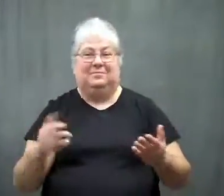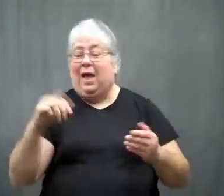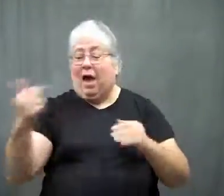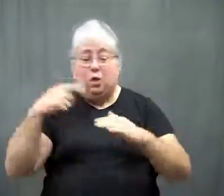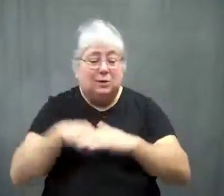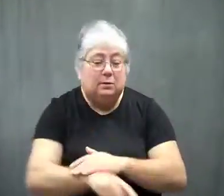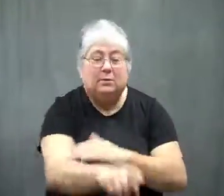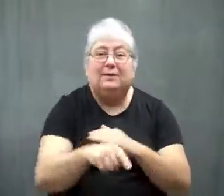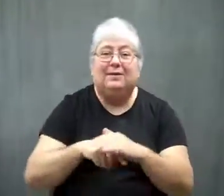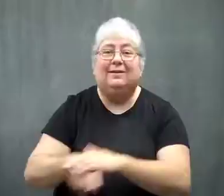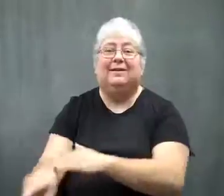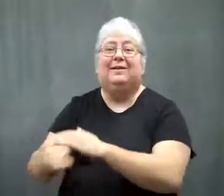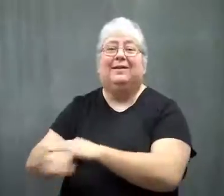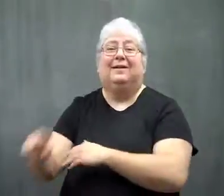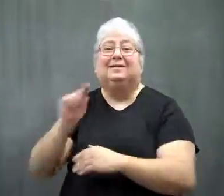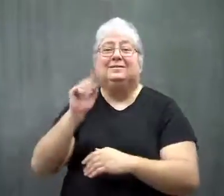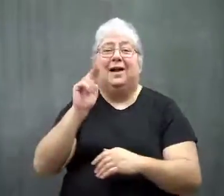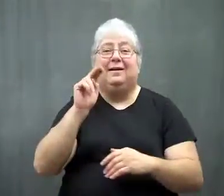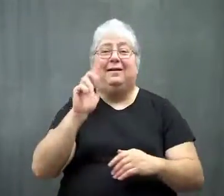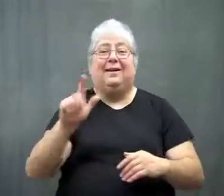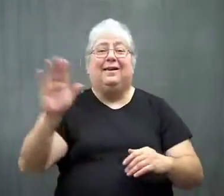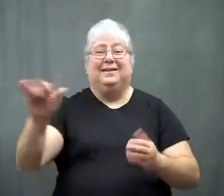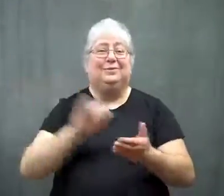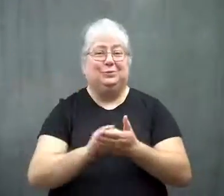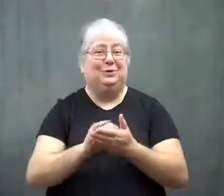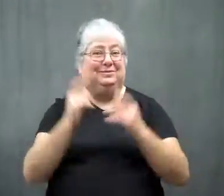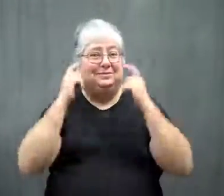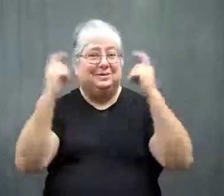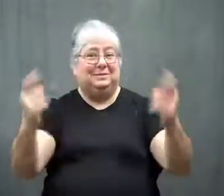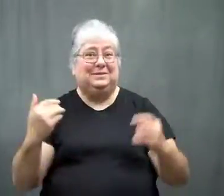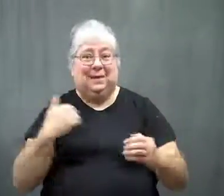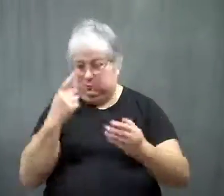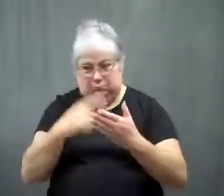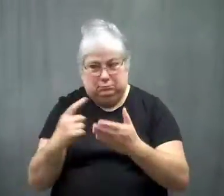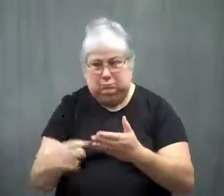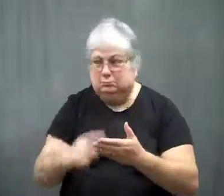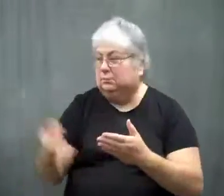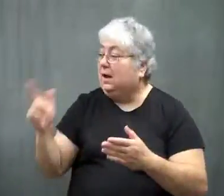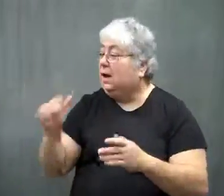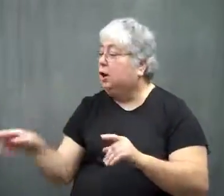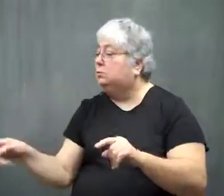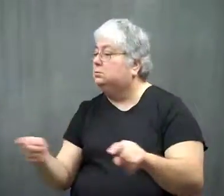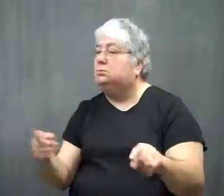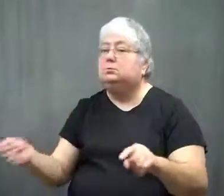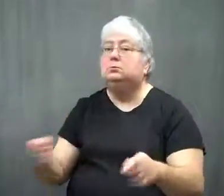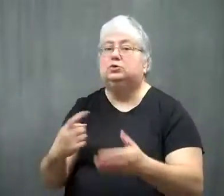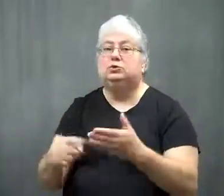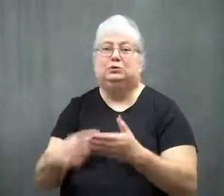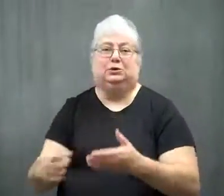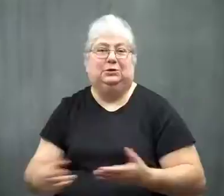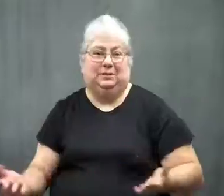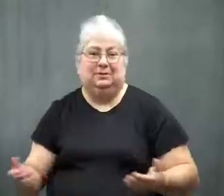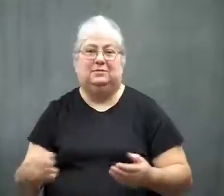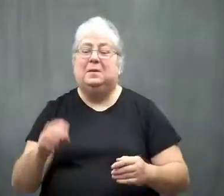Cars entering the tunnels New York is famed for were stopped and inspected.